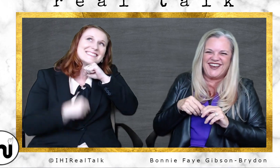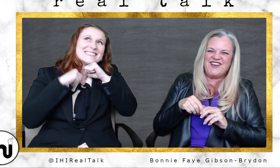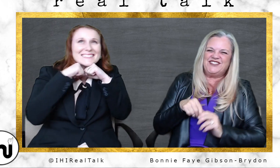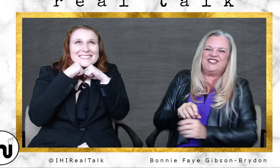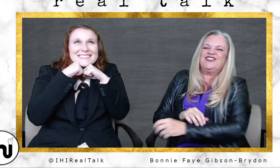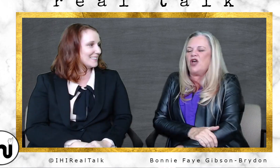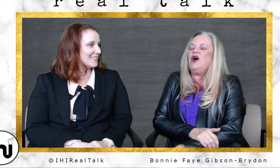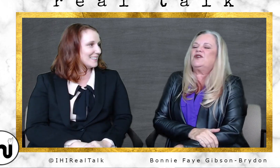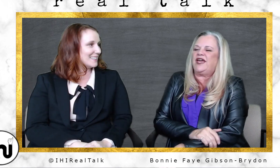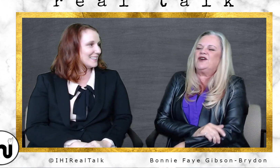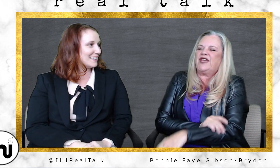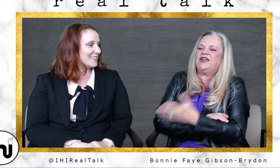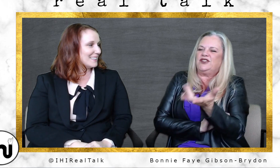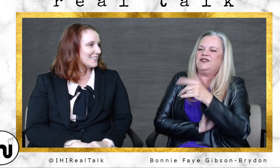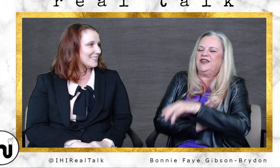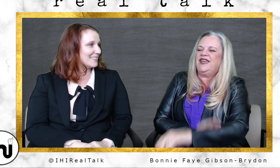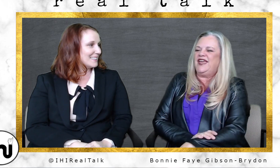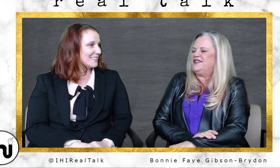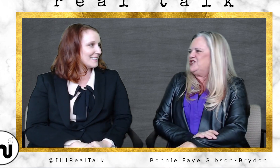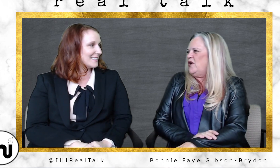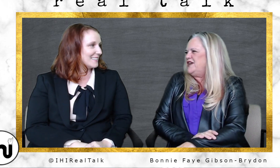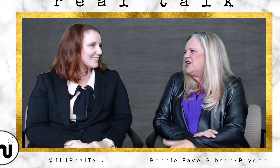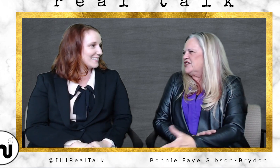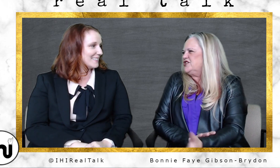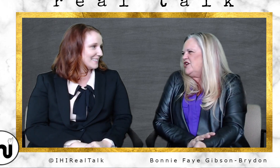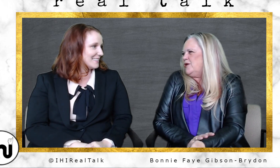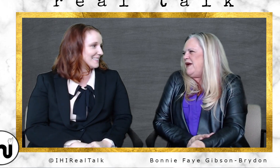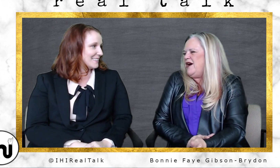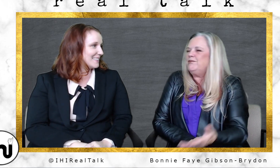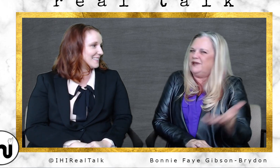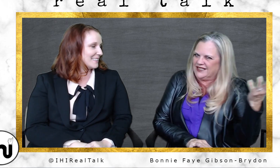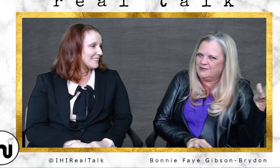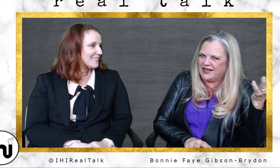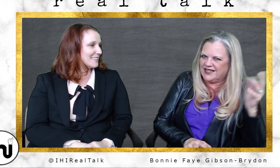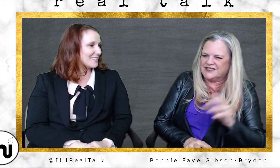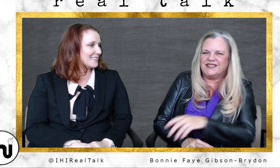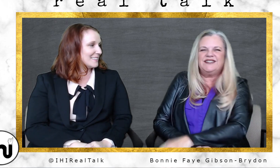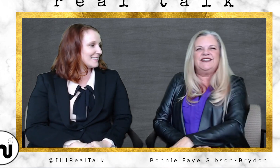laughing. She goes, "Oh, okay okay." And so I talked to her about Billie, my cousin, and